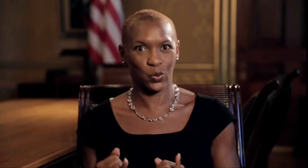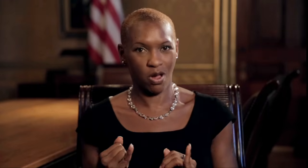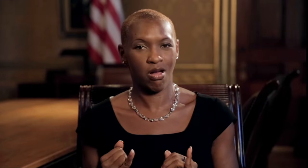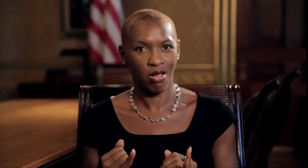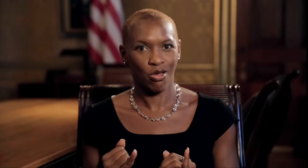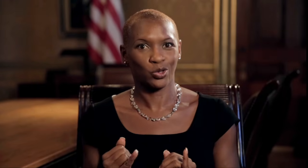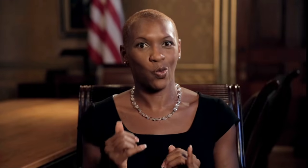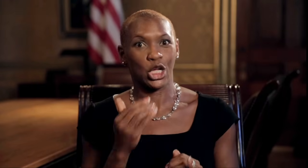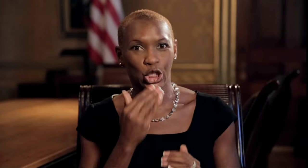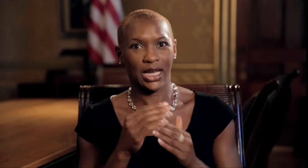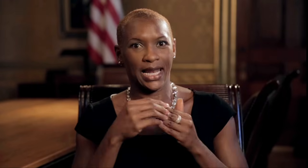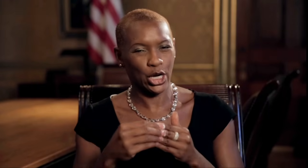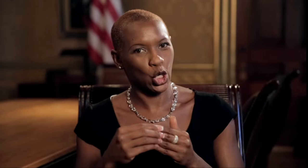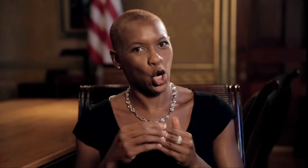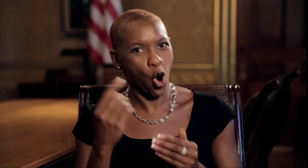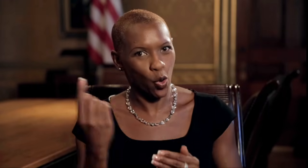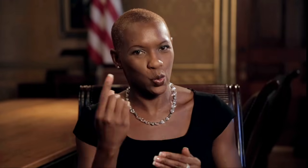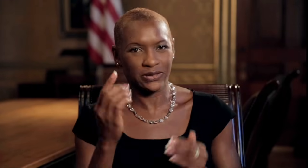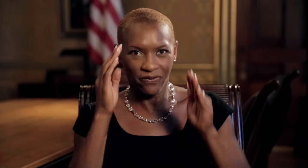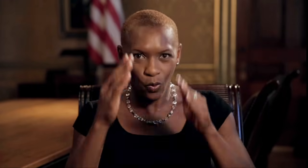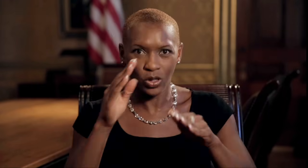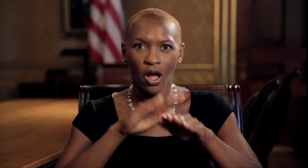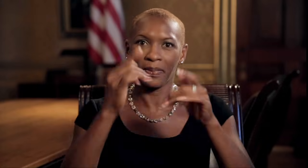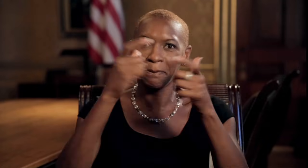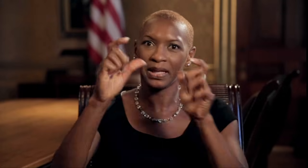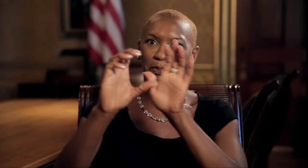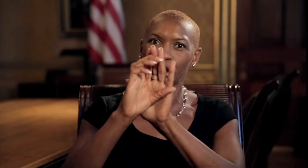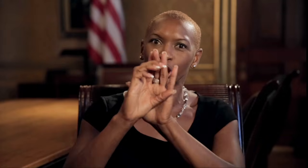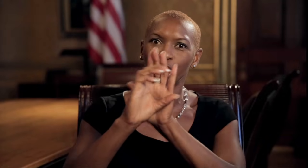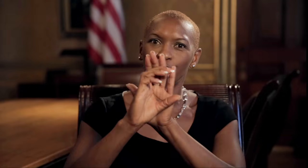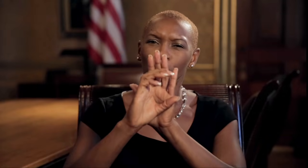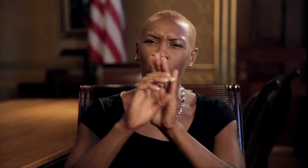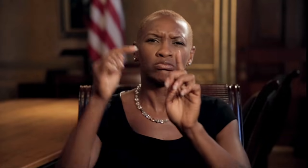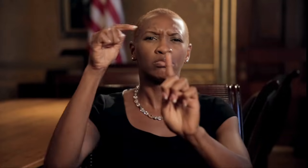as an individual. So a good leader always focuses on the big picture.